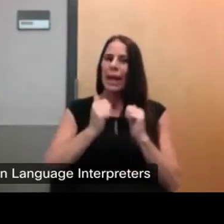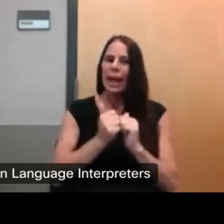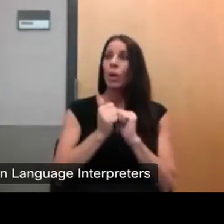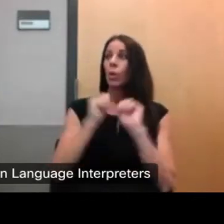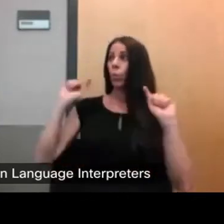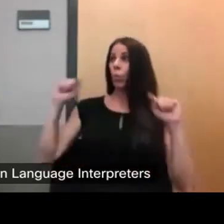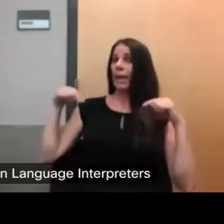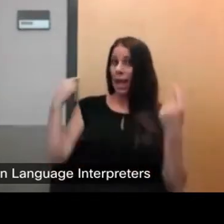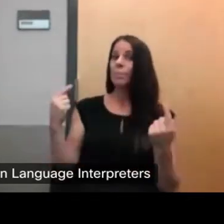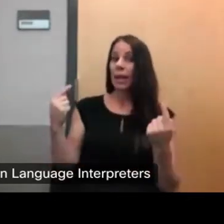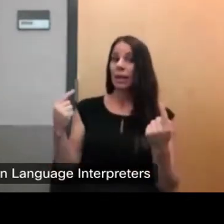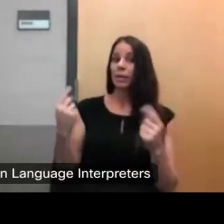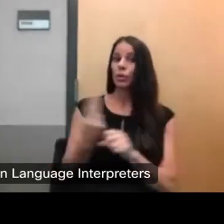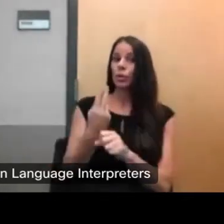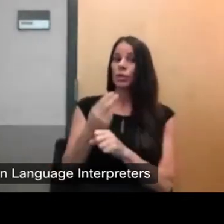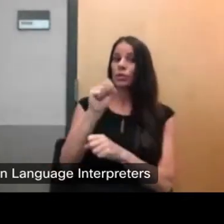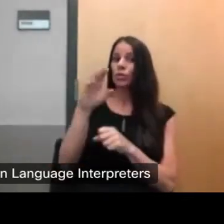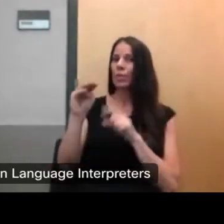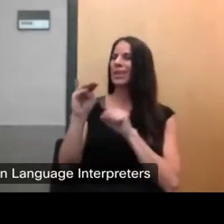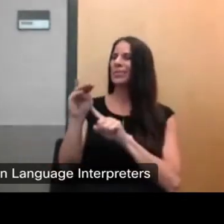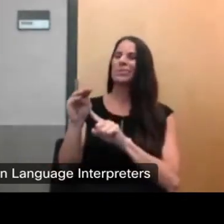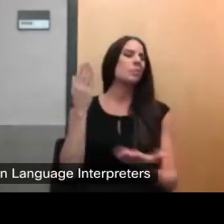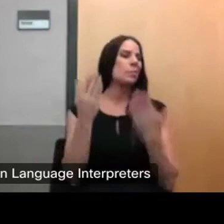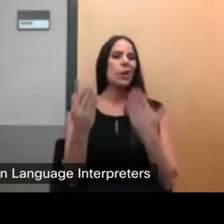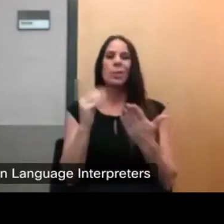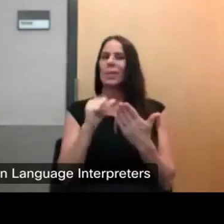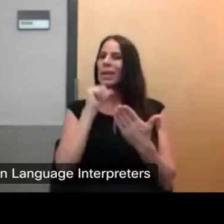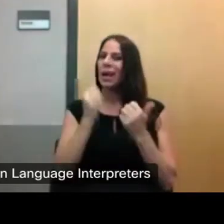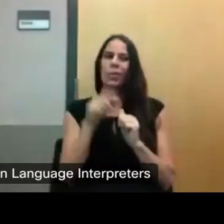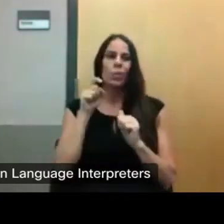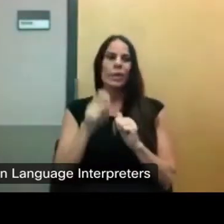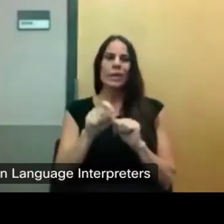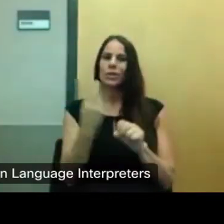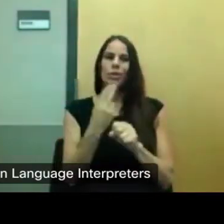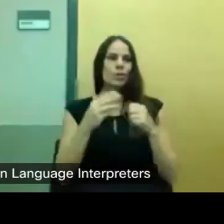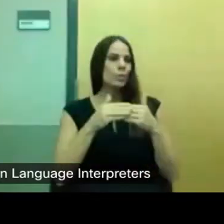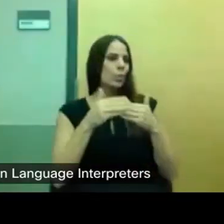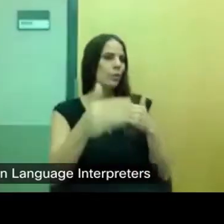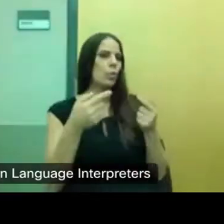social media, um, wasn't probably how we needed to move forward over the course of the pandemic.